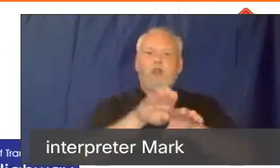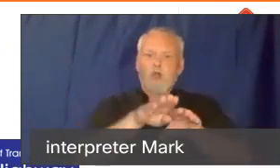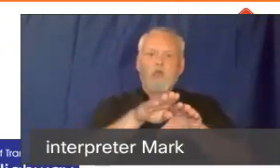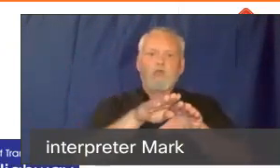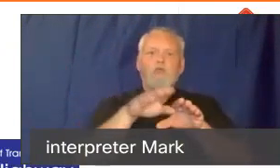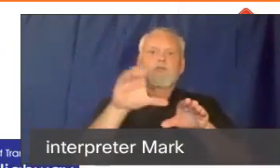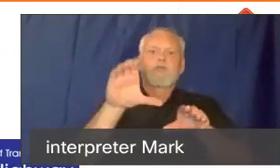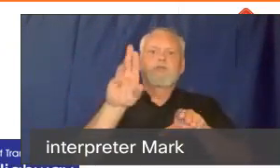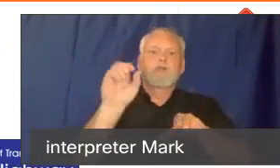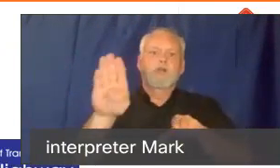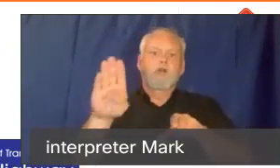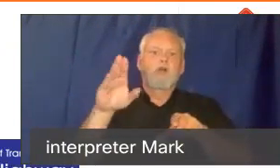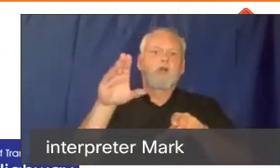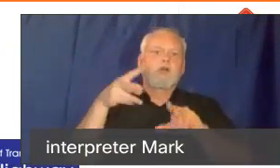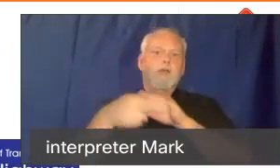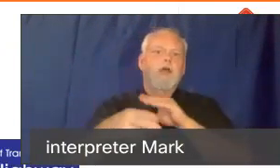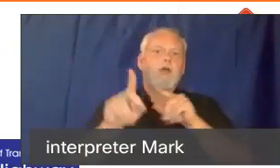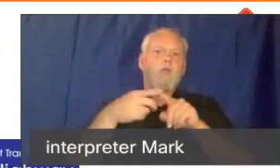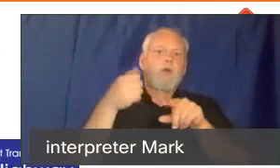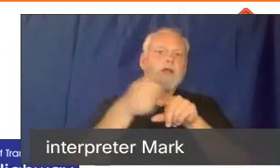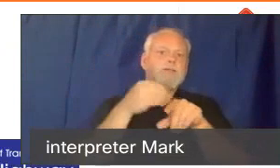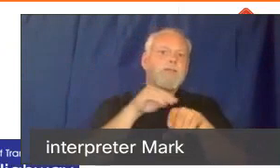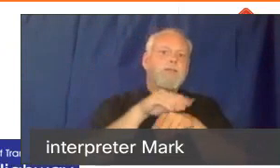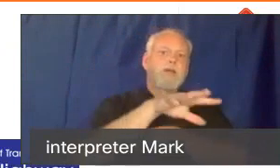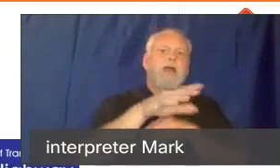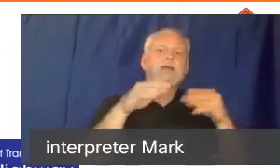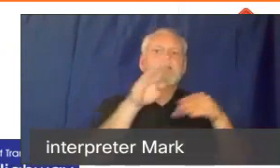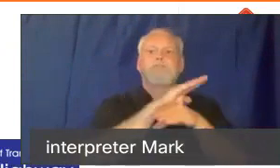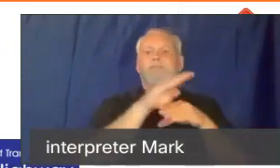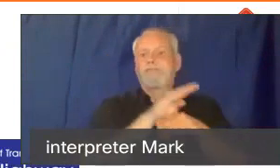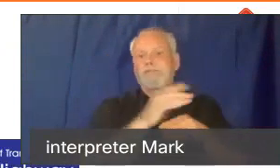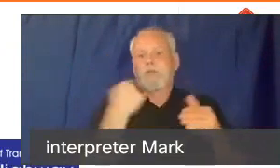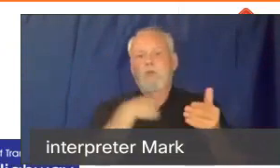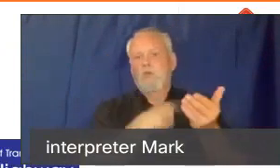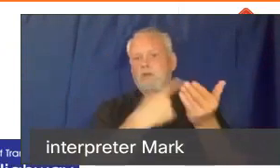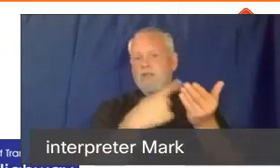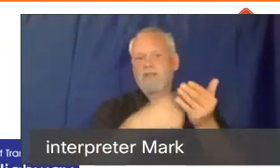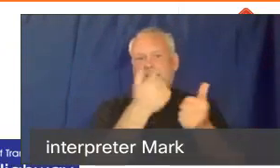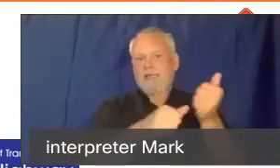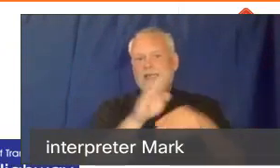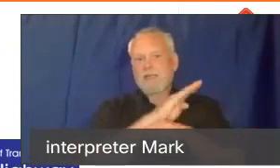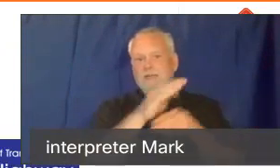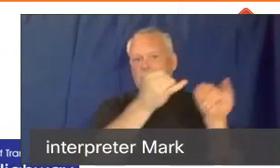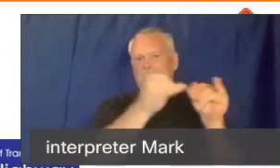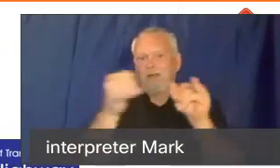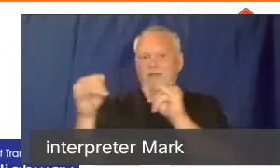And actually, we, we went on we talked to each those businesses individually and we try to.